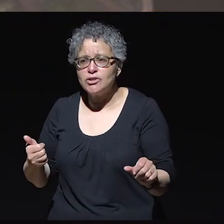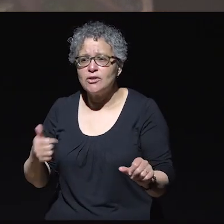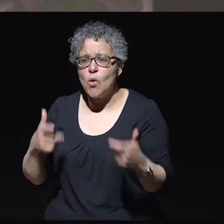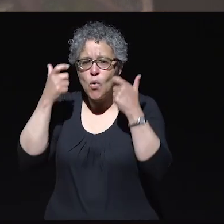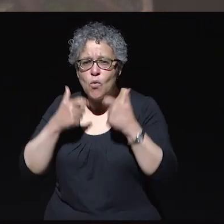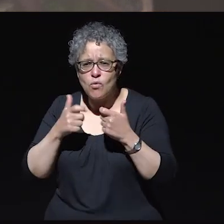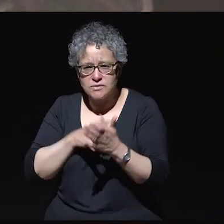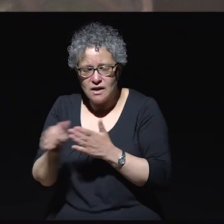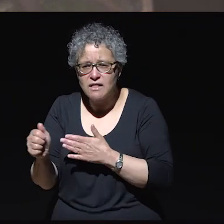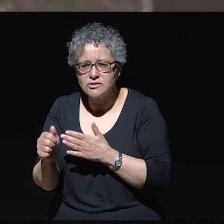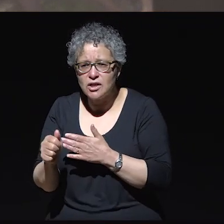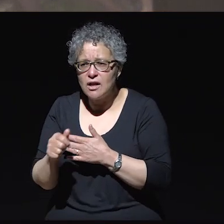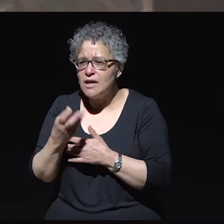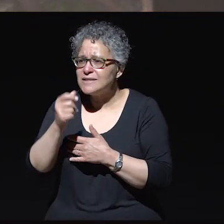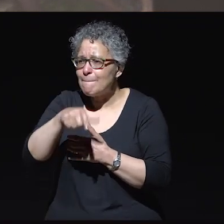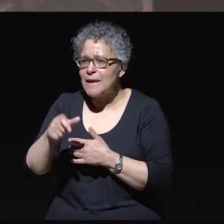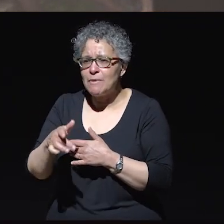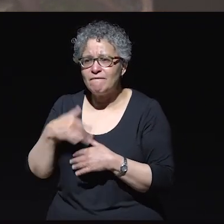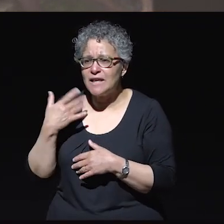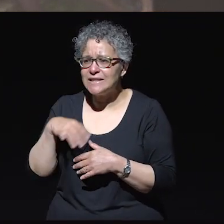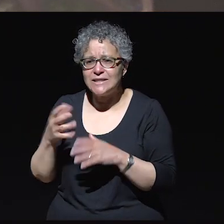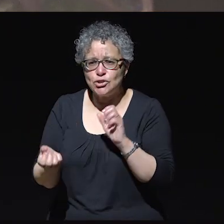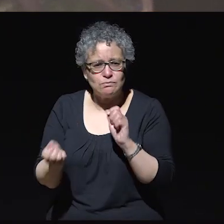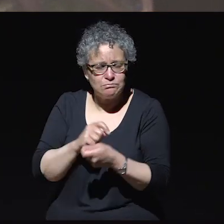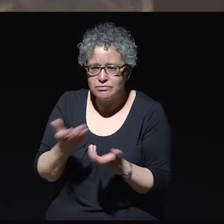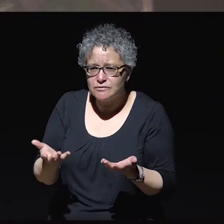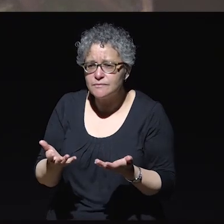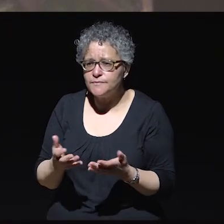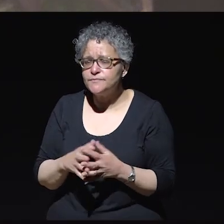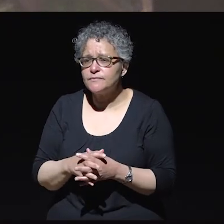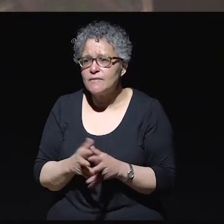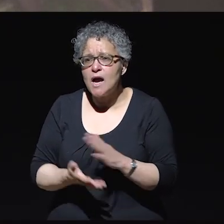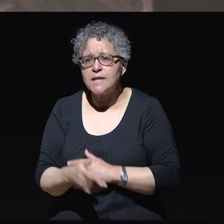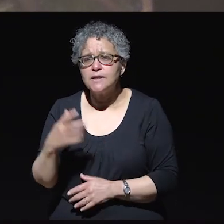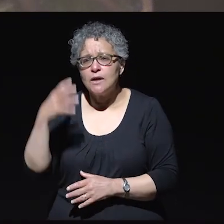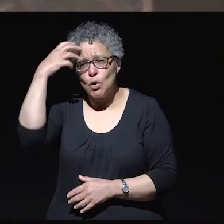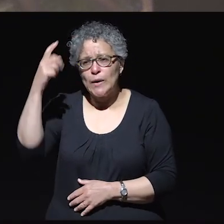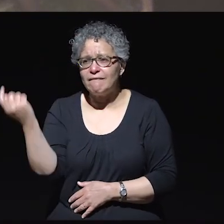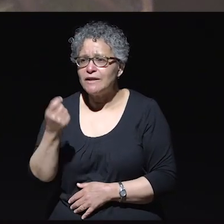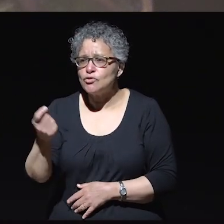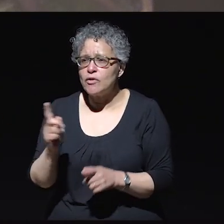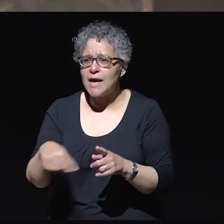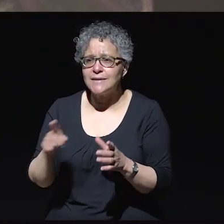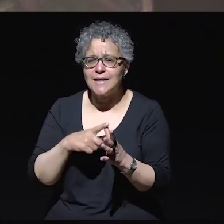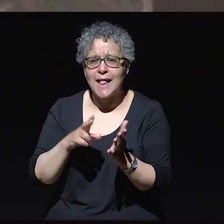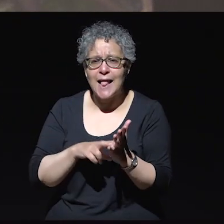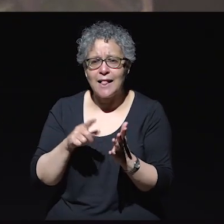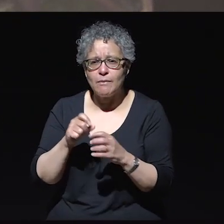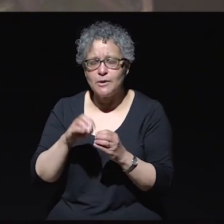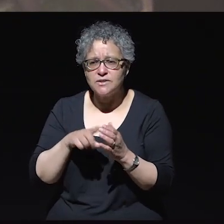that perhaps many people felt needed to be revived under and, indeed, was under Queen Victoria and Prince Albert. There is also this thing about 'The Blue Boy',